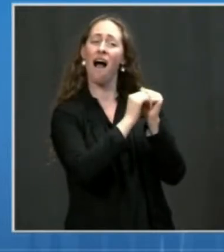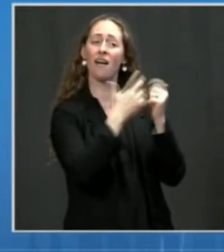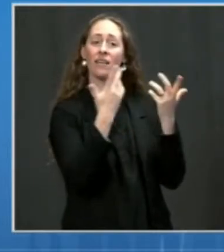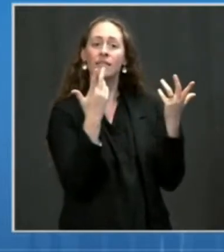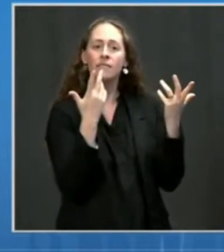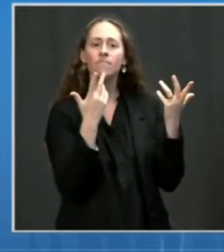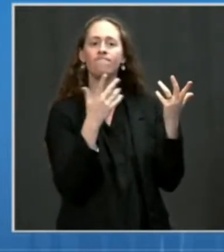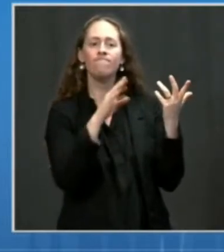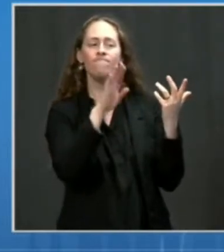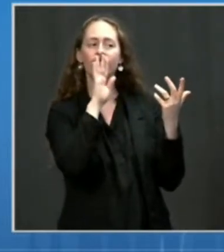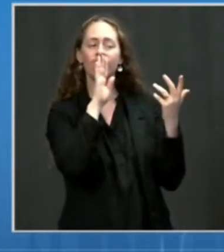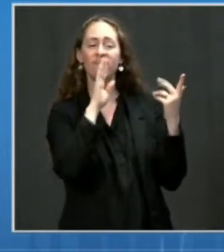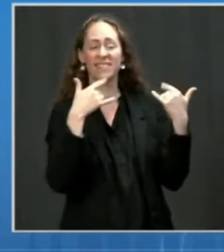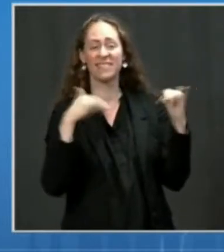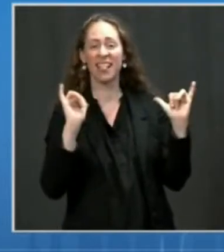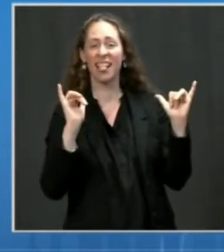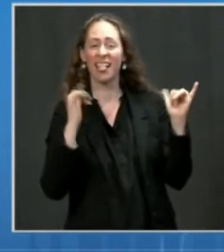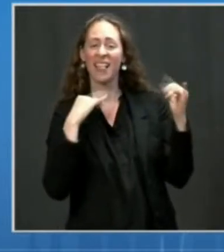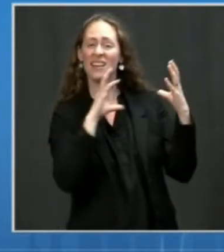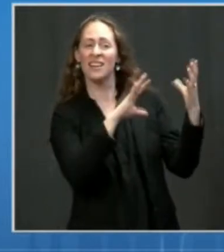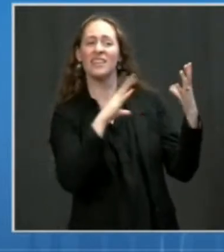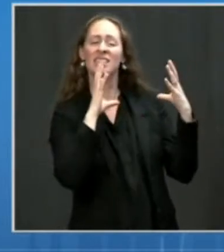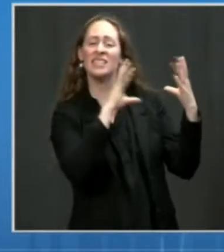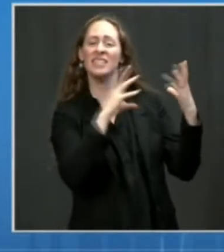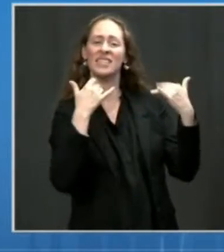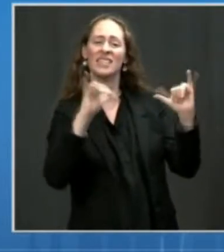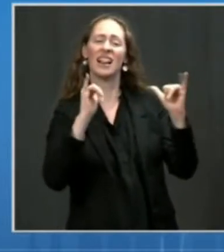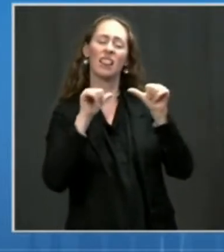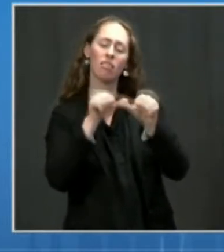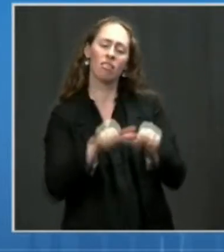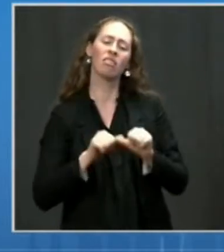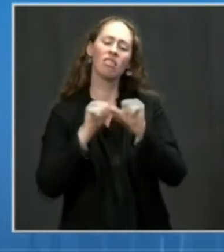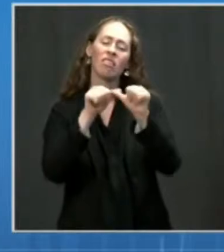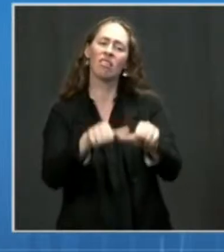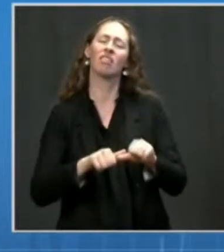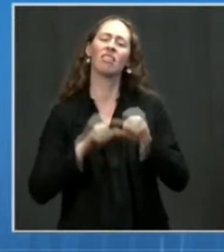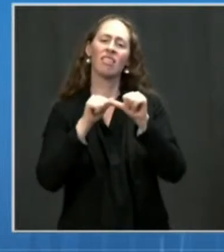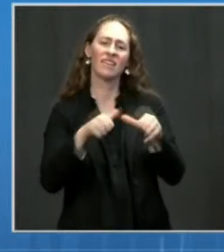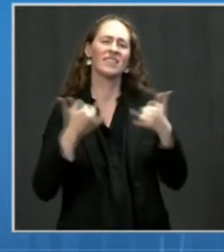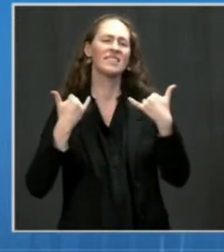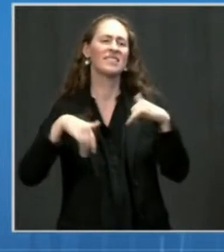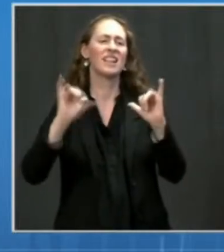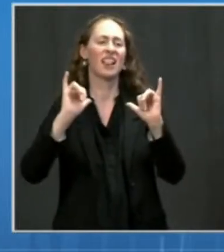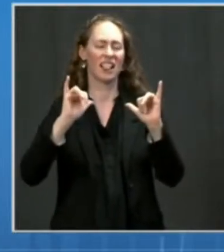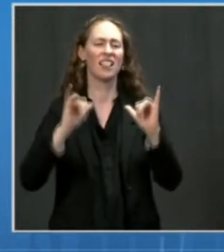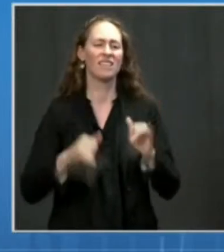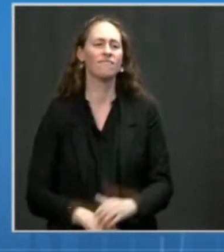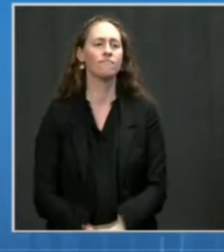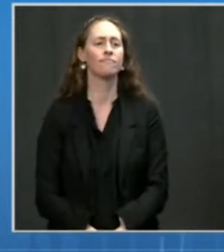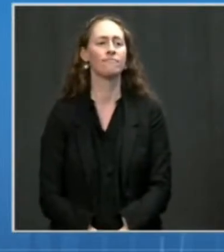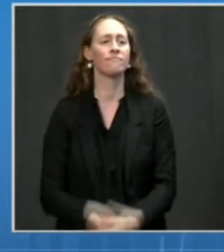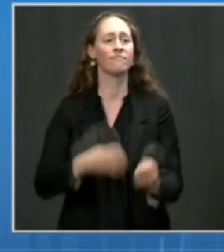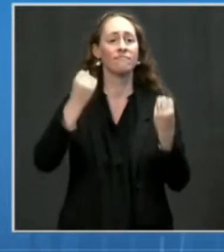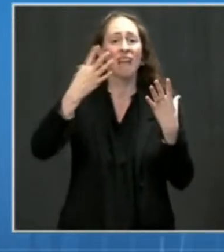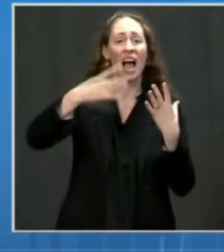DONE WITH THIS PANDEMIC, COVID- 19 IS CLEARLY NOT DONE WITH US, AND SO OUR BATTLE MUST LAST A